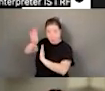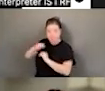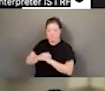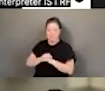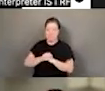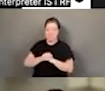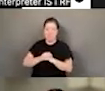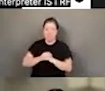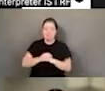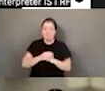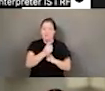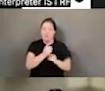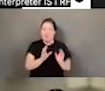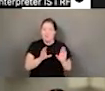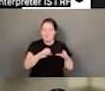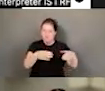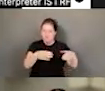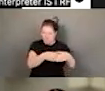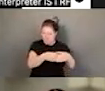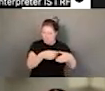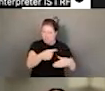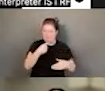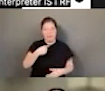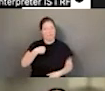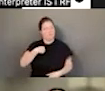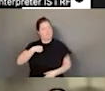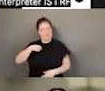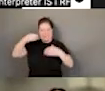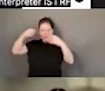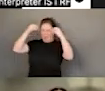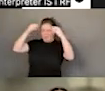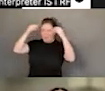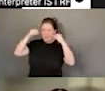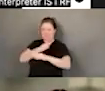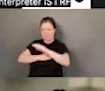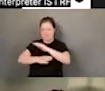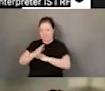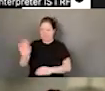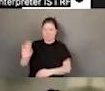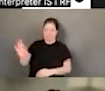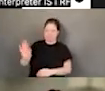who didn't identify of having a cognitive impairment as a small control group.